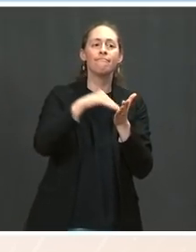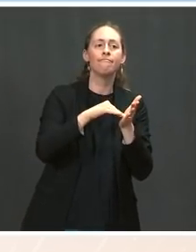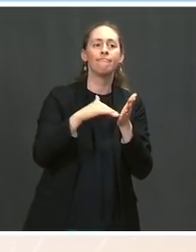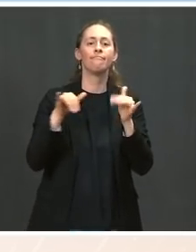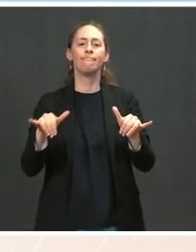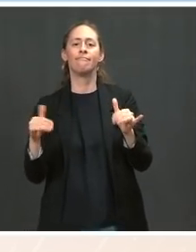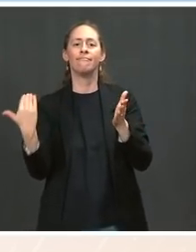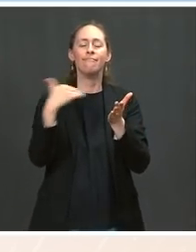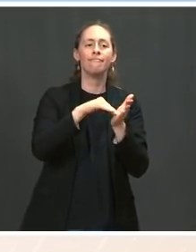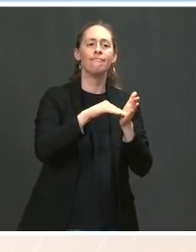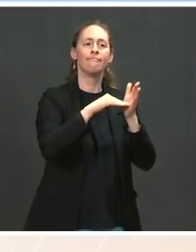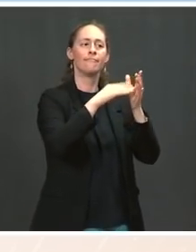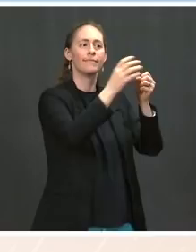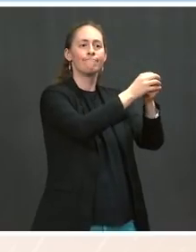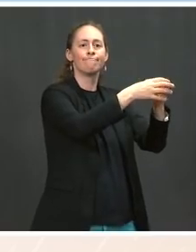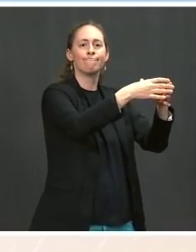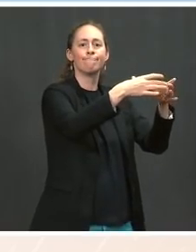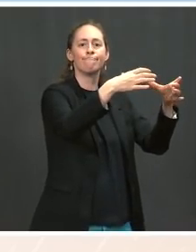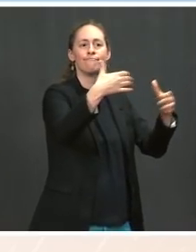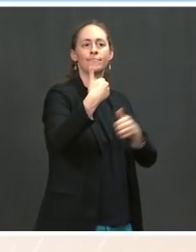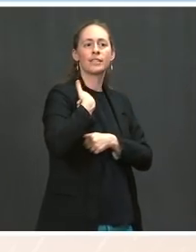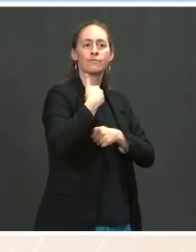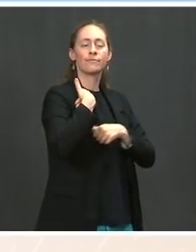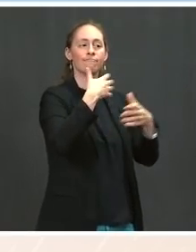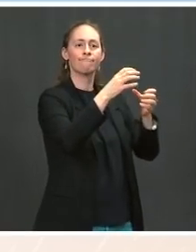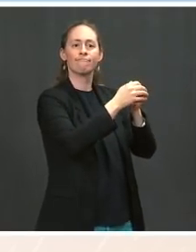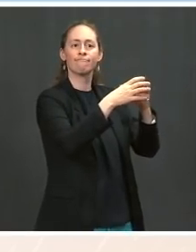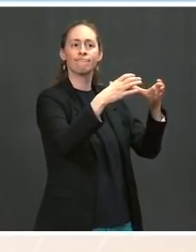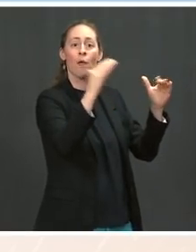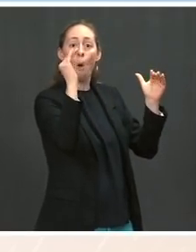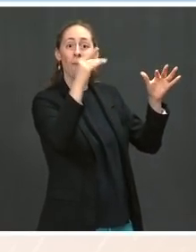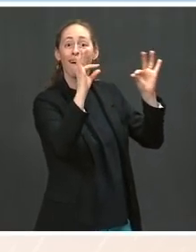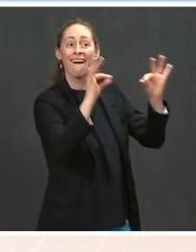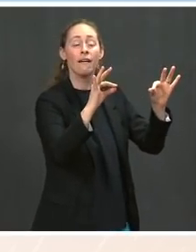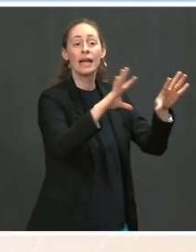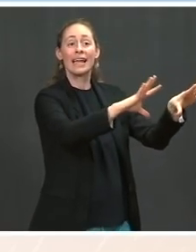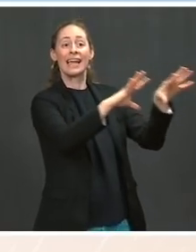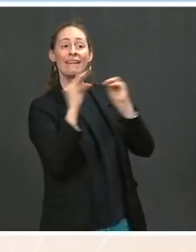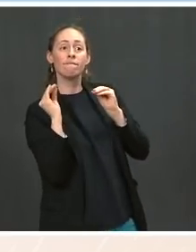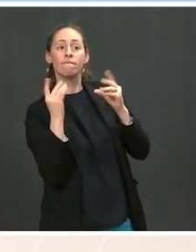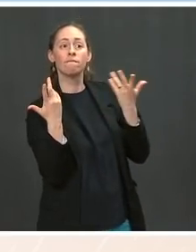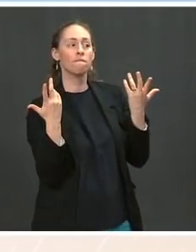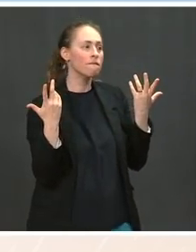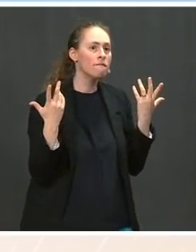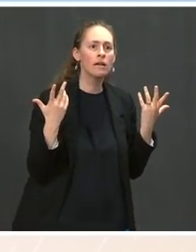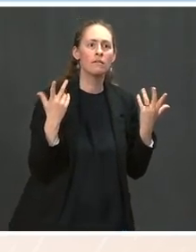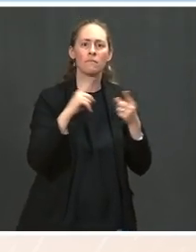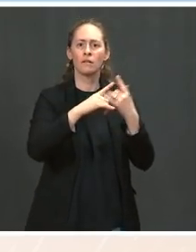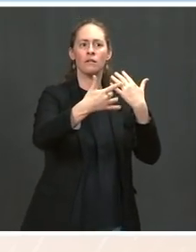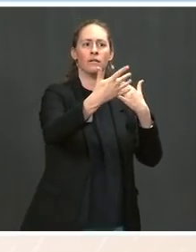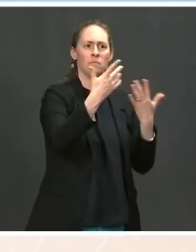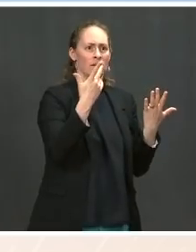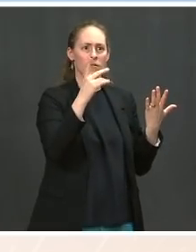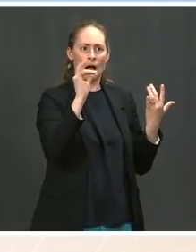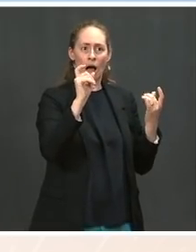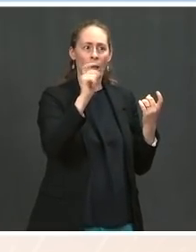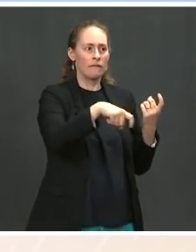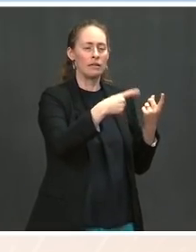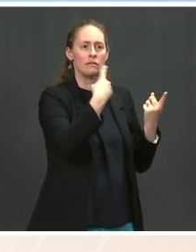hoping to create the ideal conditions for our withdrawal. No one will tell you -- unless someone has told you, and then tell me that, of course -- that we should stay forever.